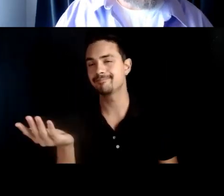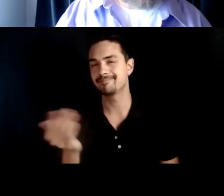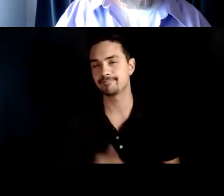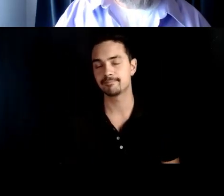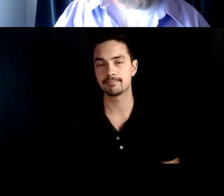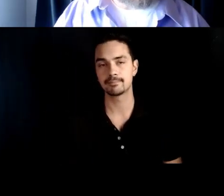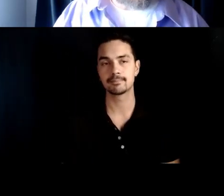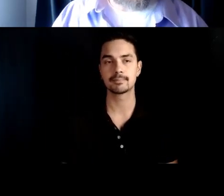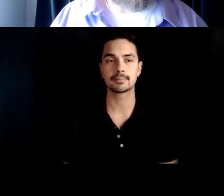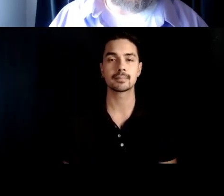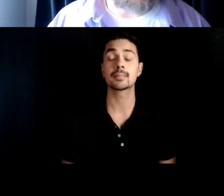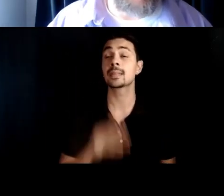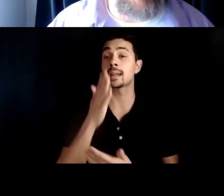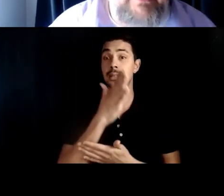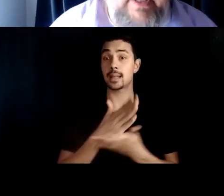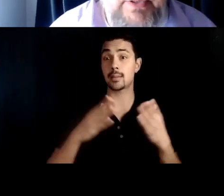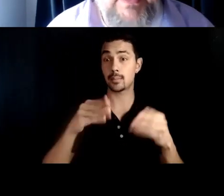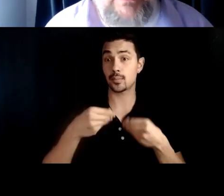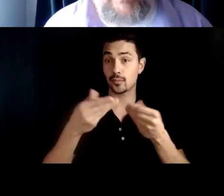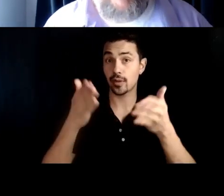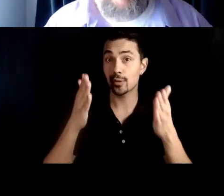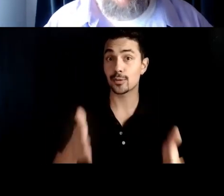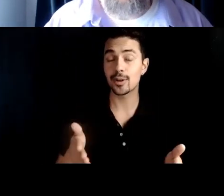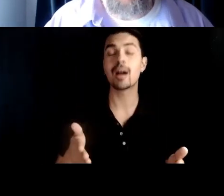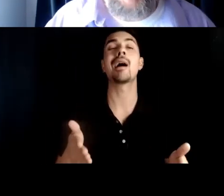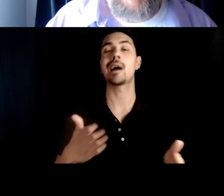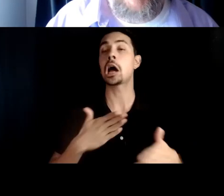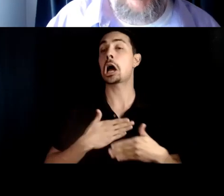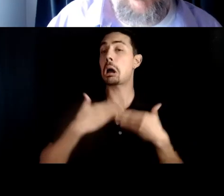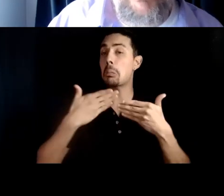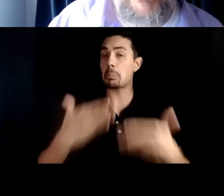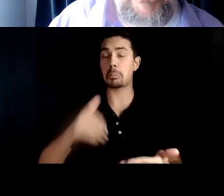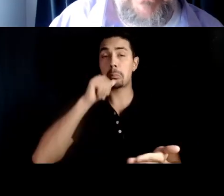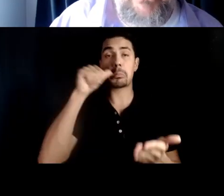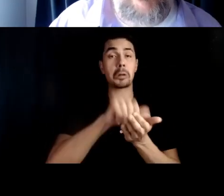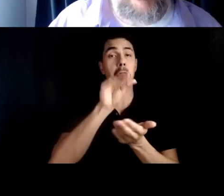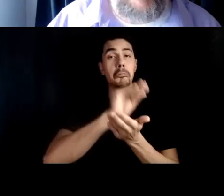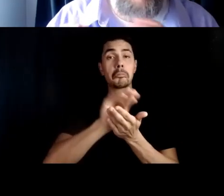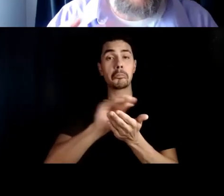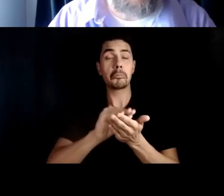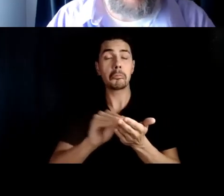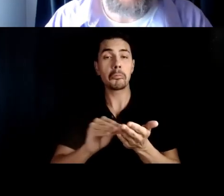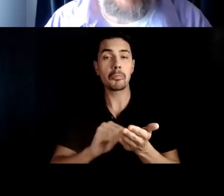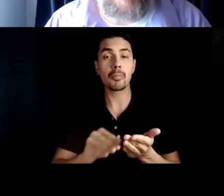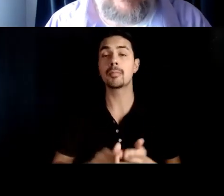So some providers who are willing to write letters will do so in ways that,